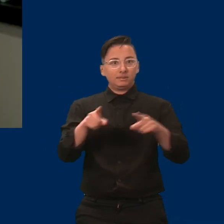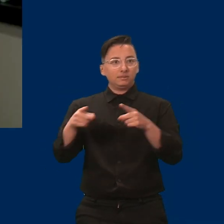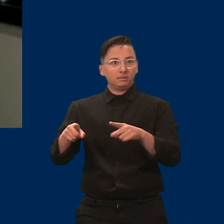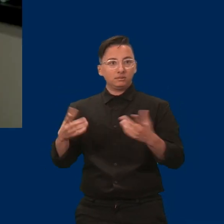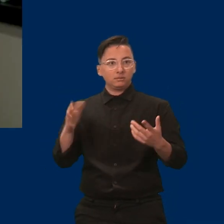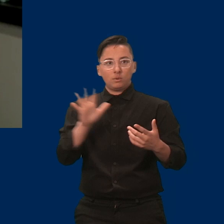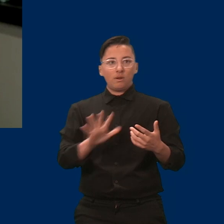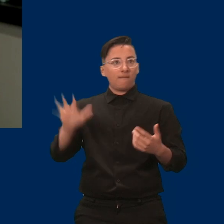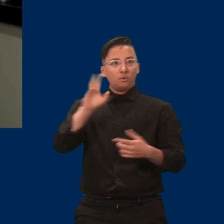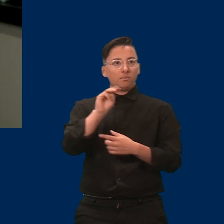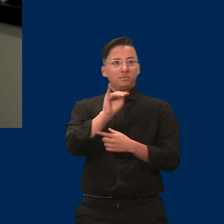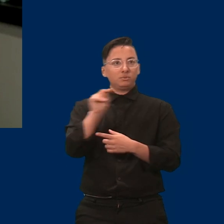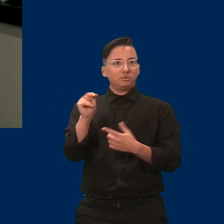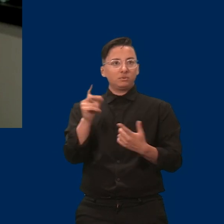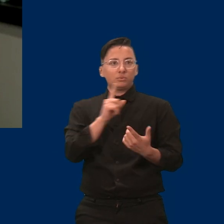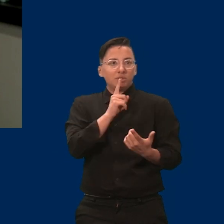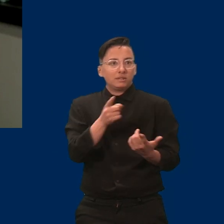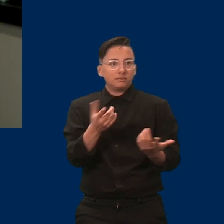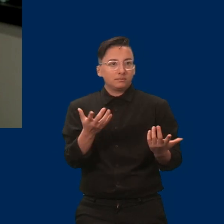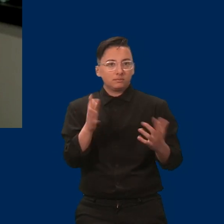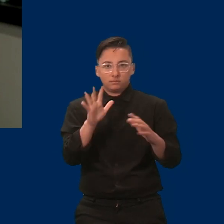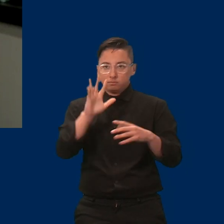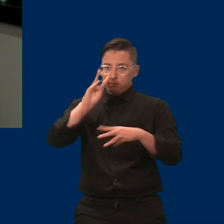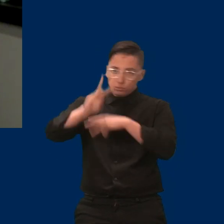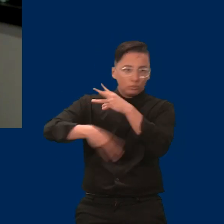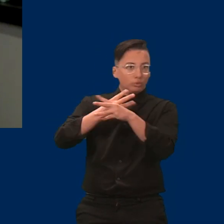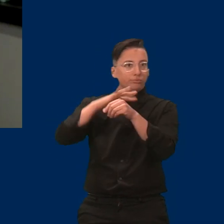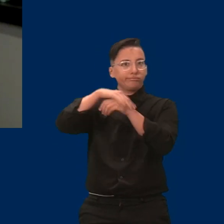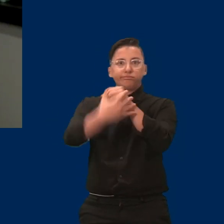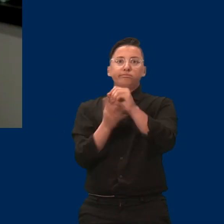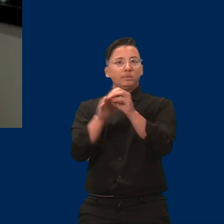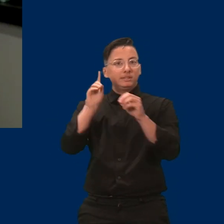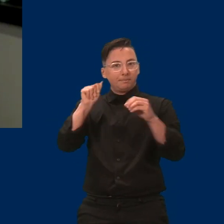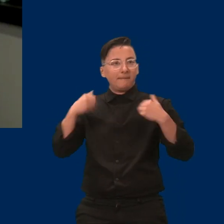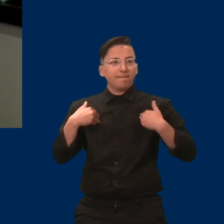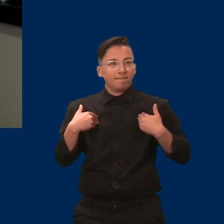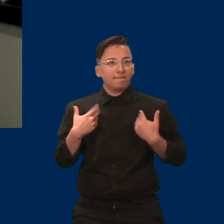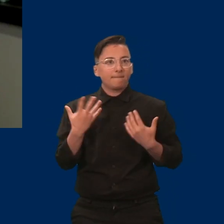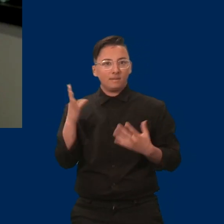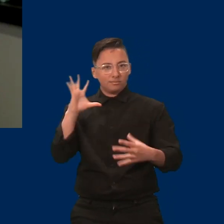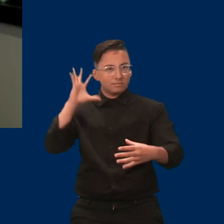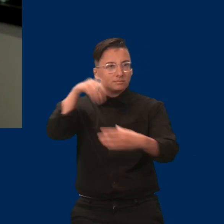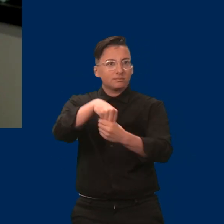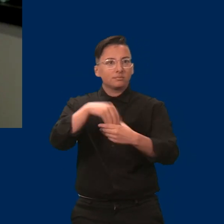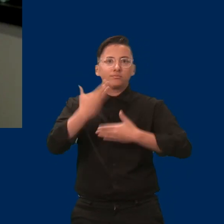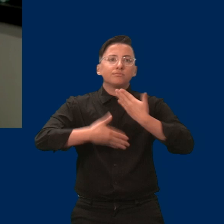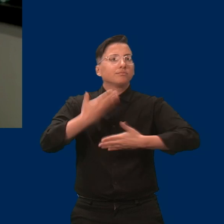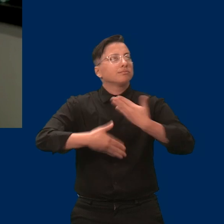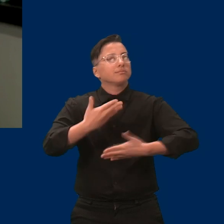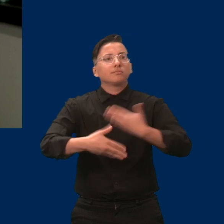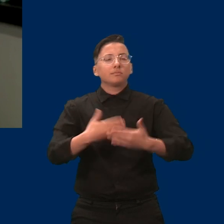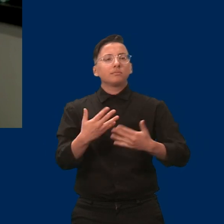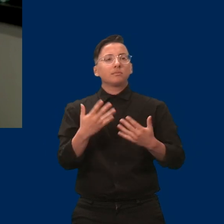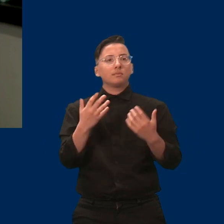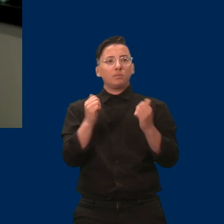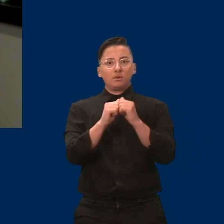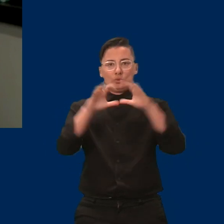And you're saying, you just want to be there and do what you want with other people. There's an inclusivity in that, and I appreciate your words.